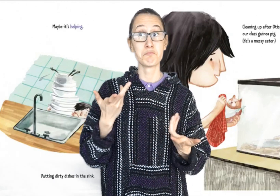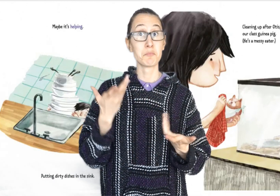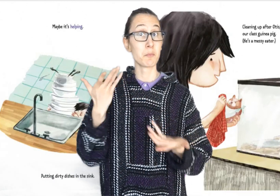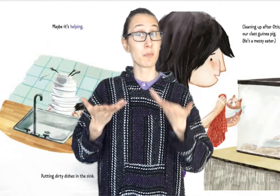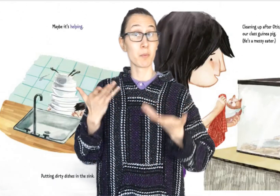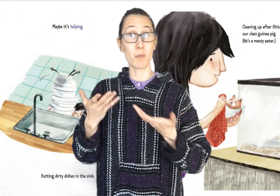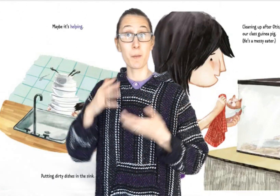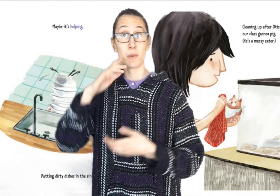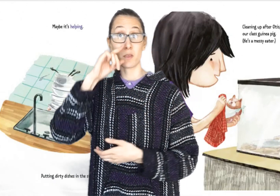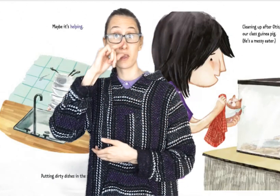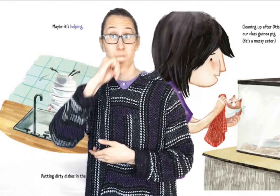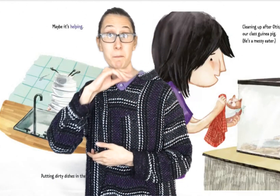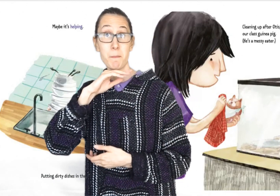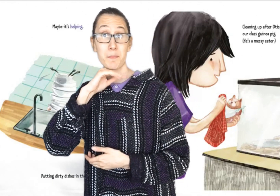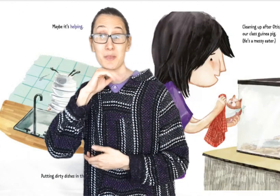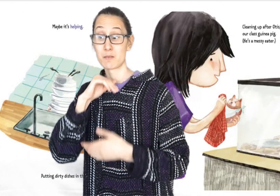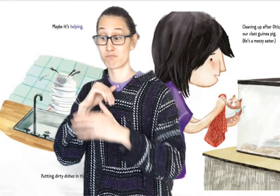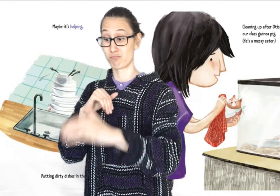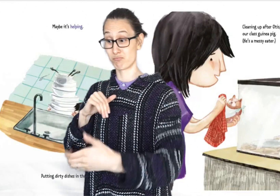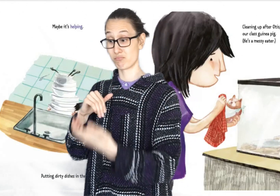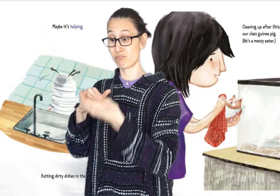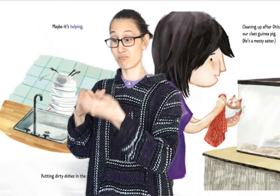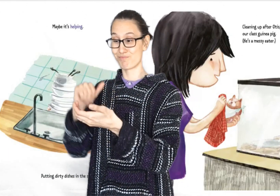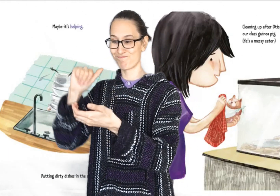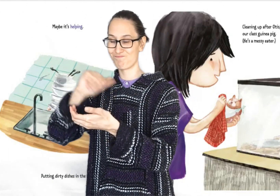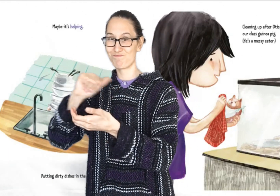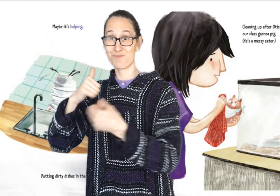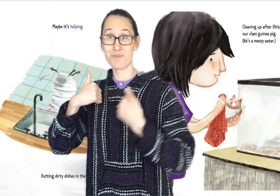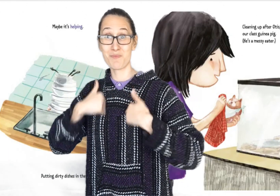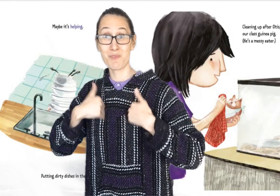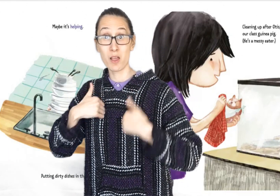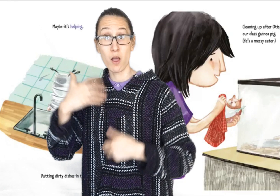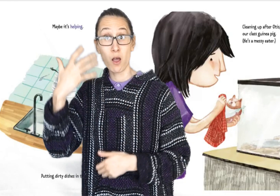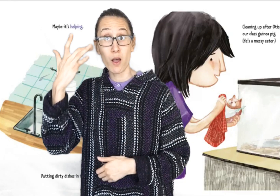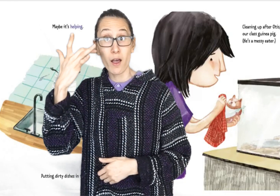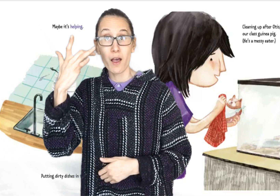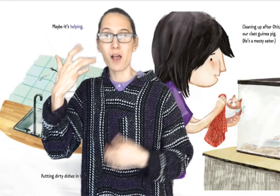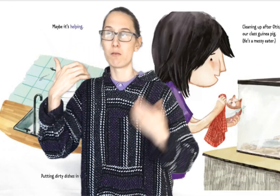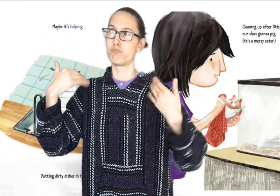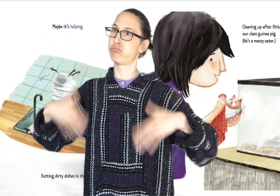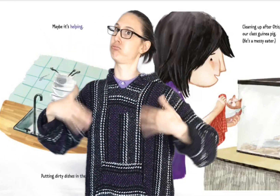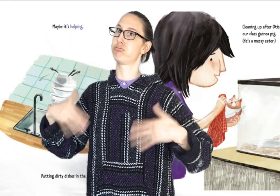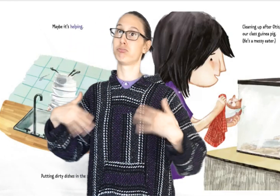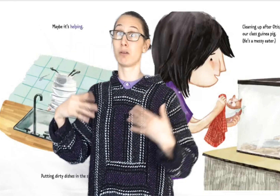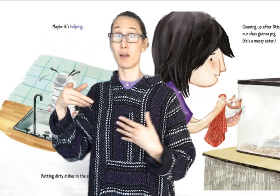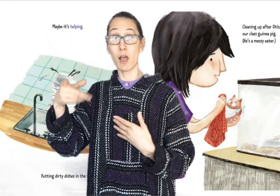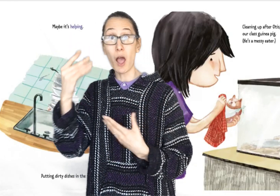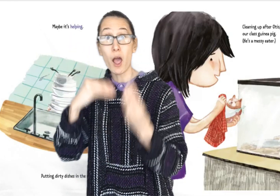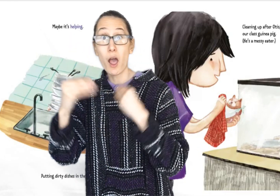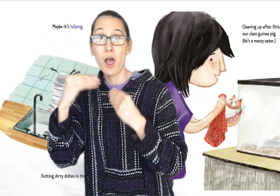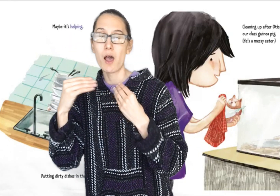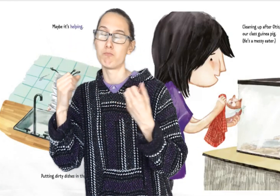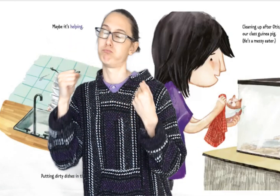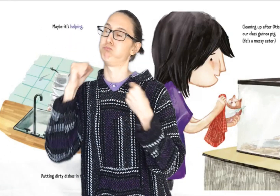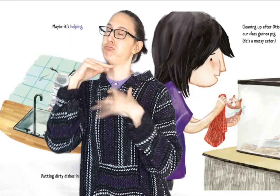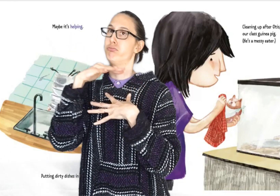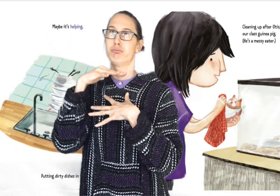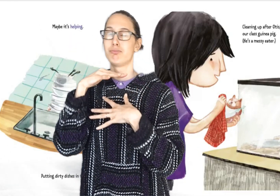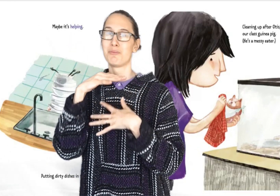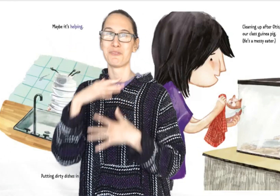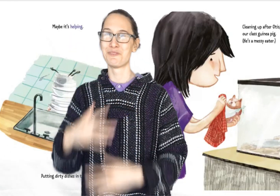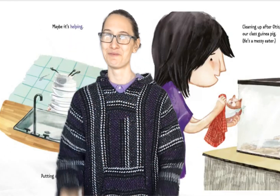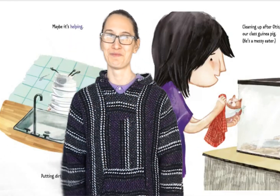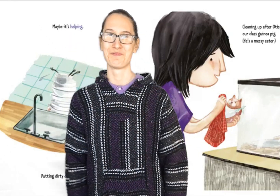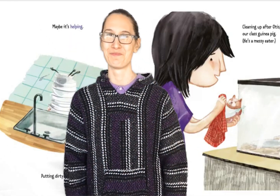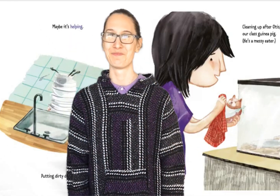Cleaning up after Otis, our class guinea pig. (He's a messy eater)